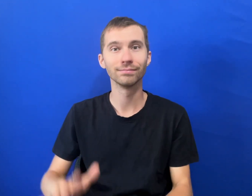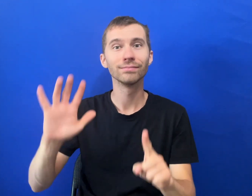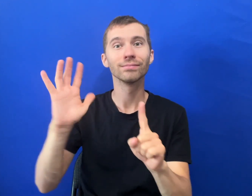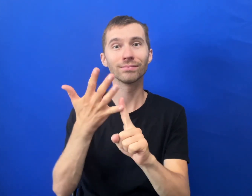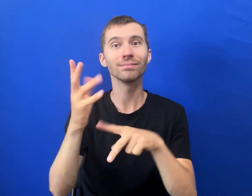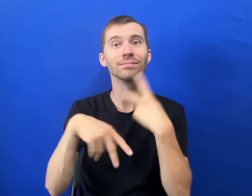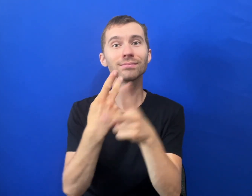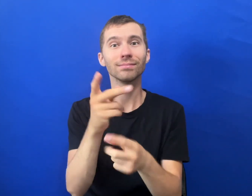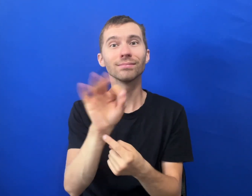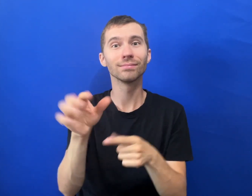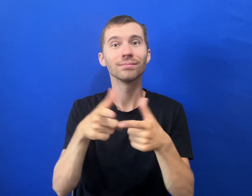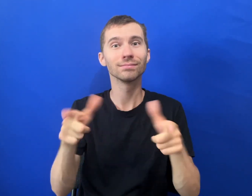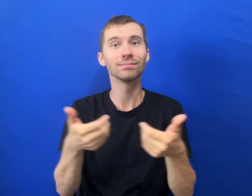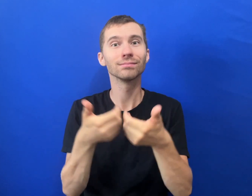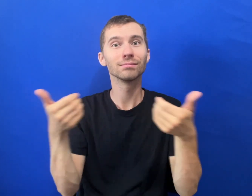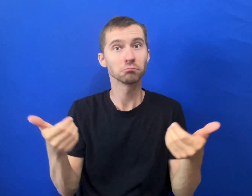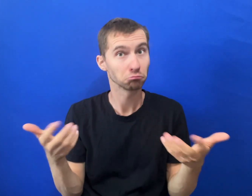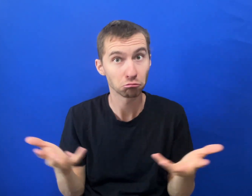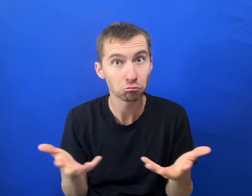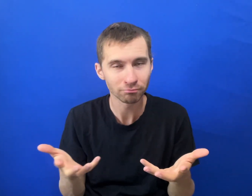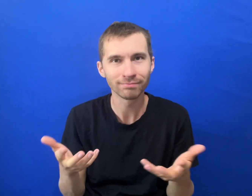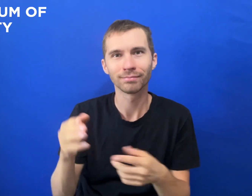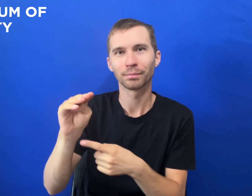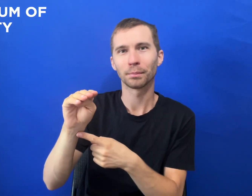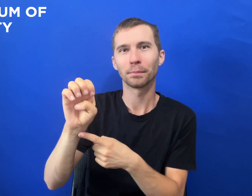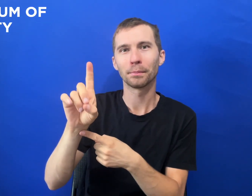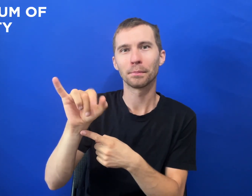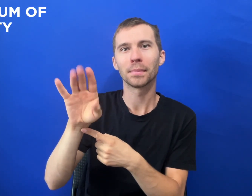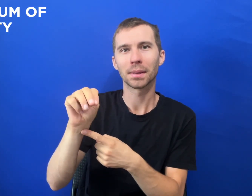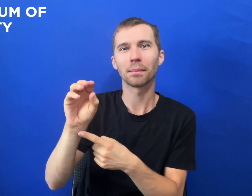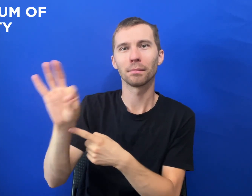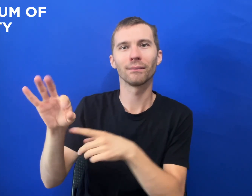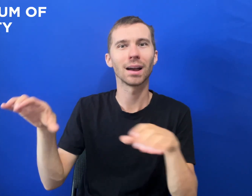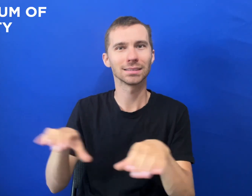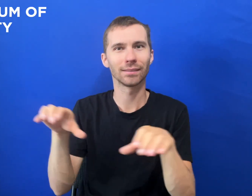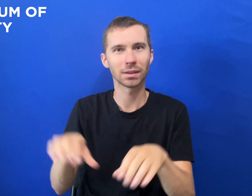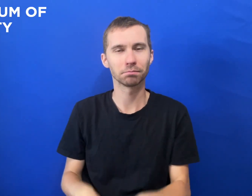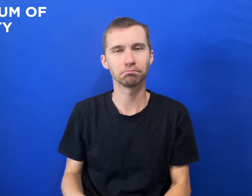The fifth type of language separation is "medium of activity".